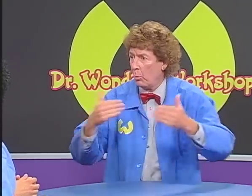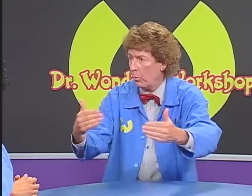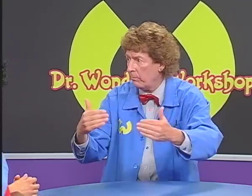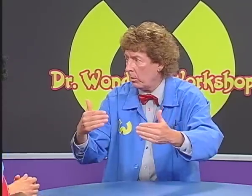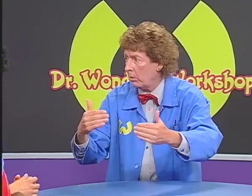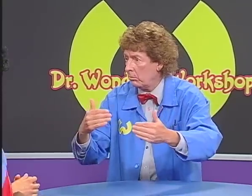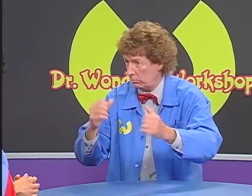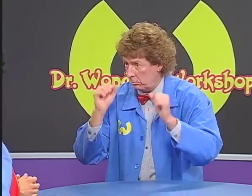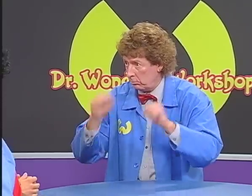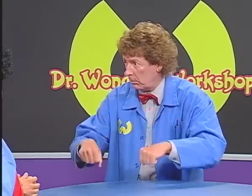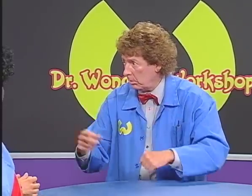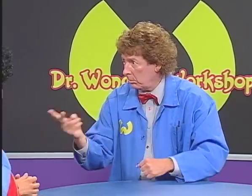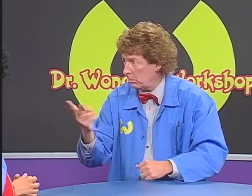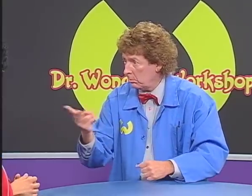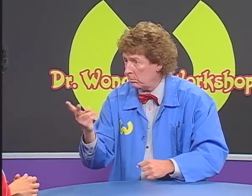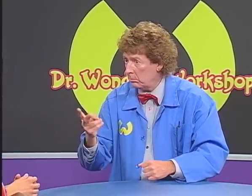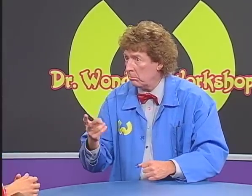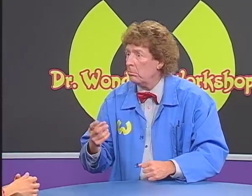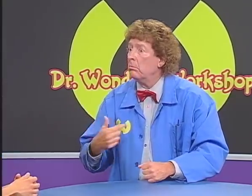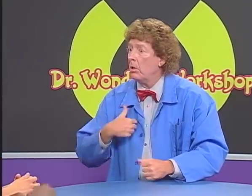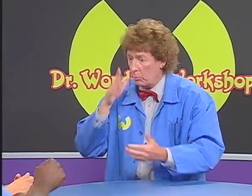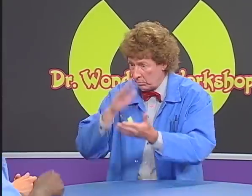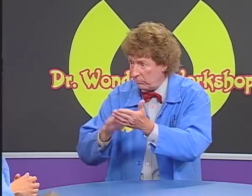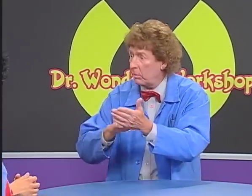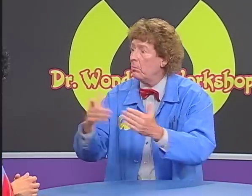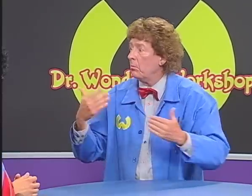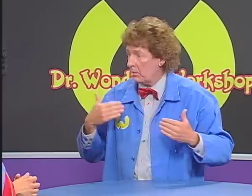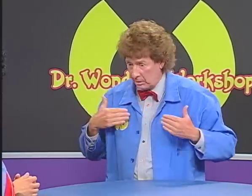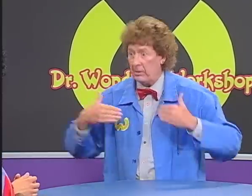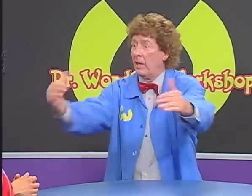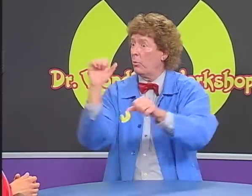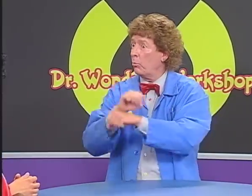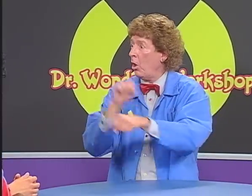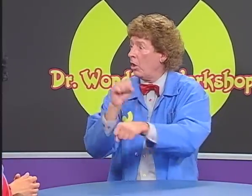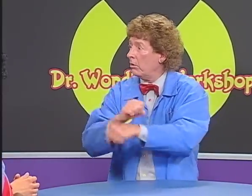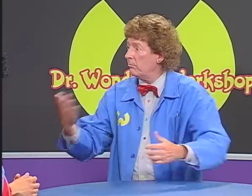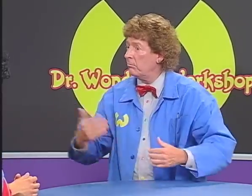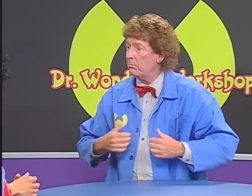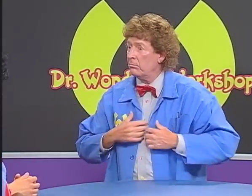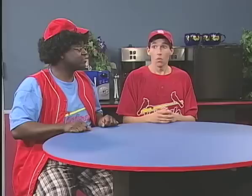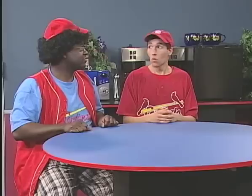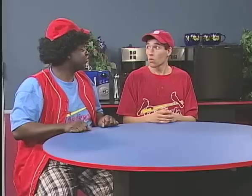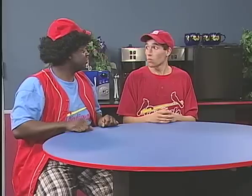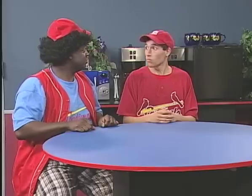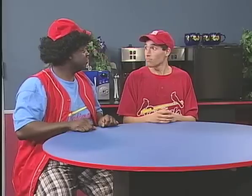CAN YOU TWO MOVE ON AND GET BACK TO WORK?